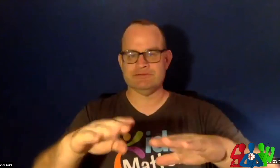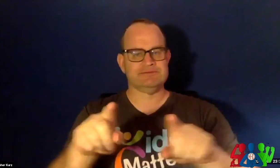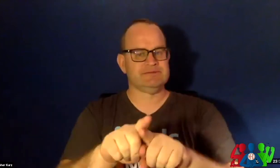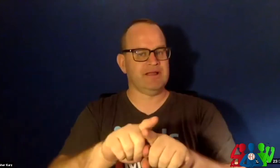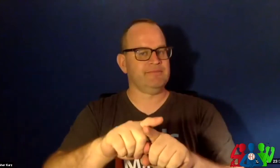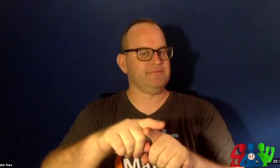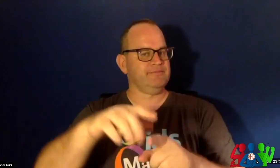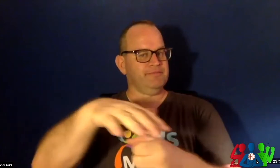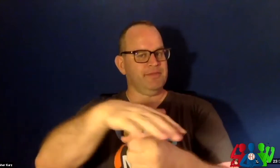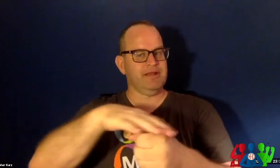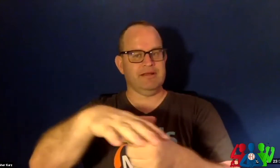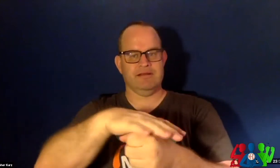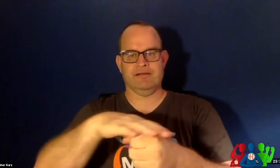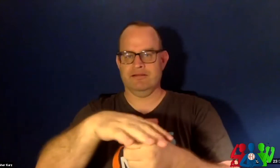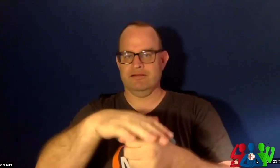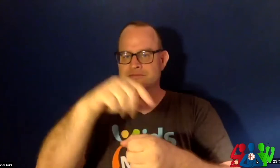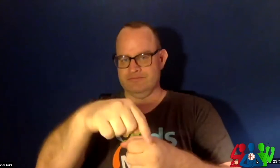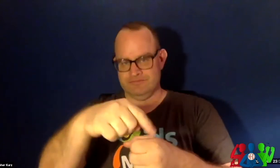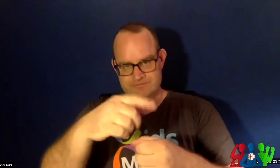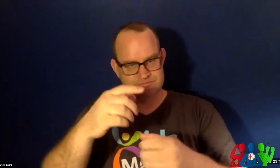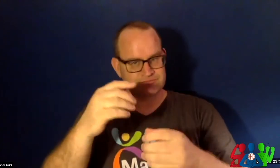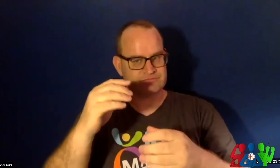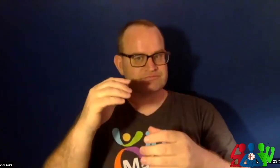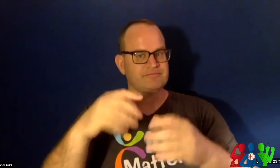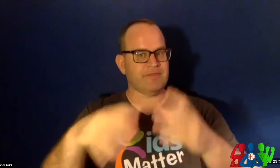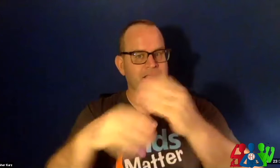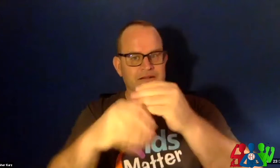to develop the sign language portion of your story.